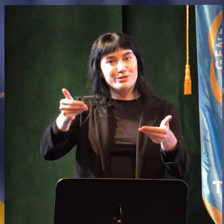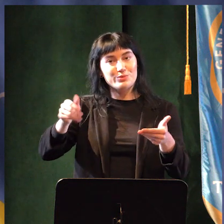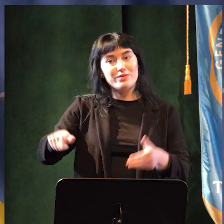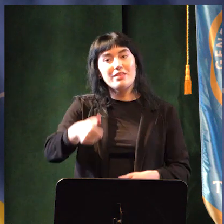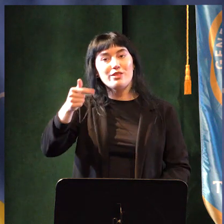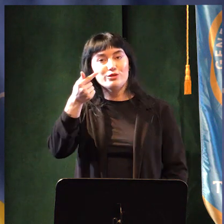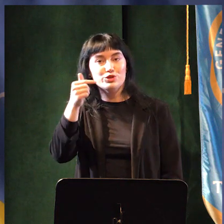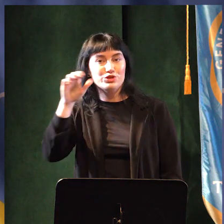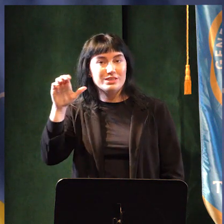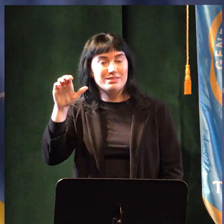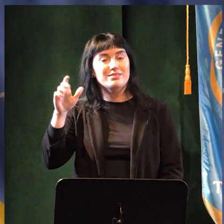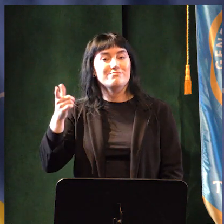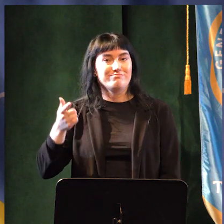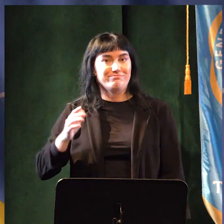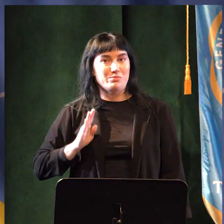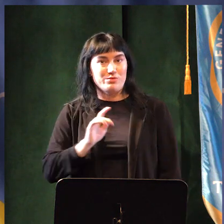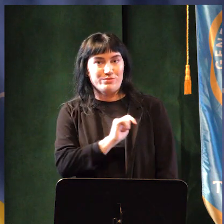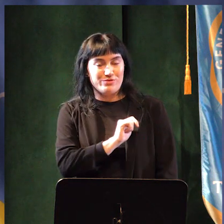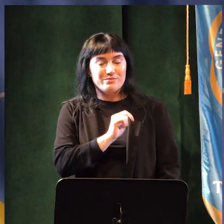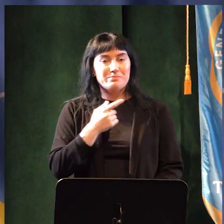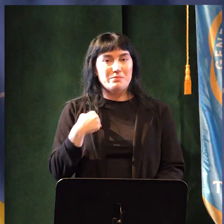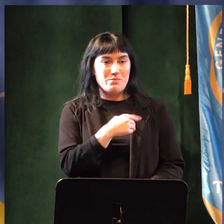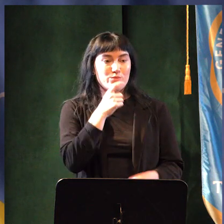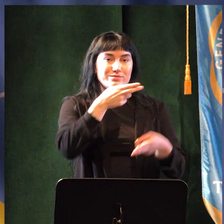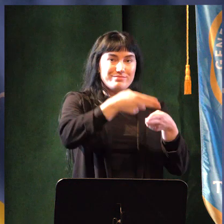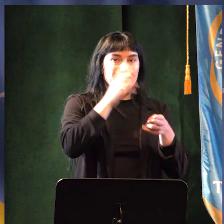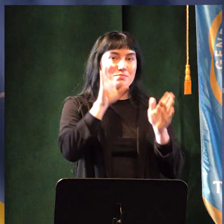College trustees whose names and photographs will be appearing on your